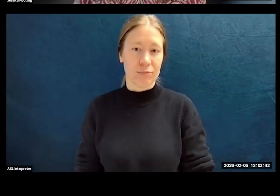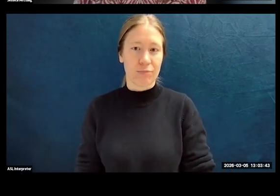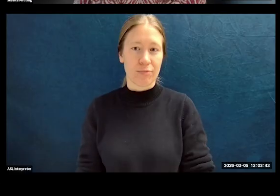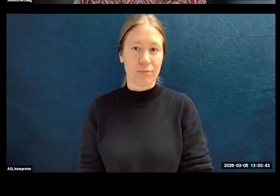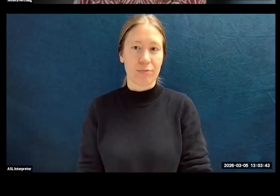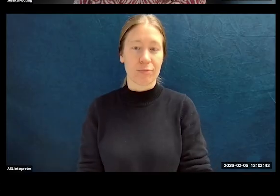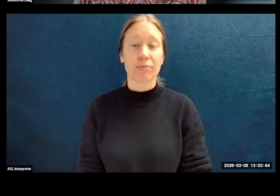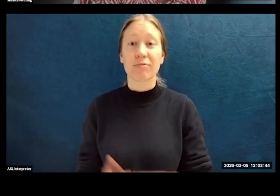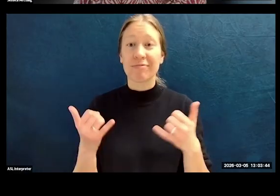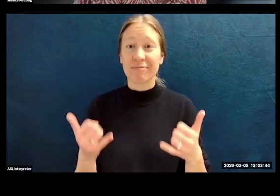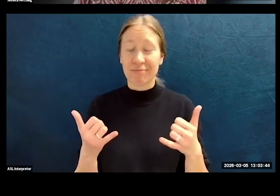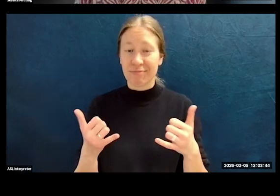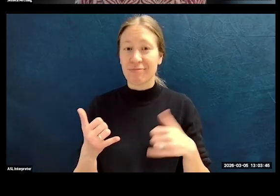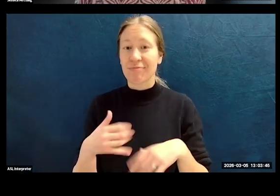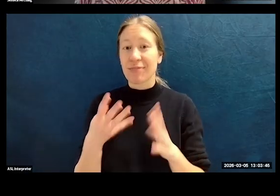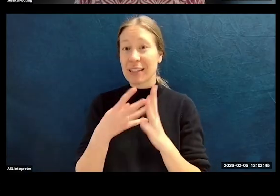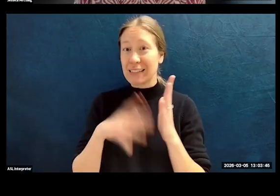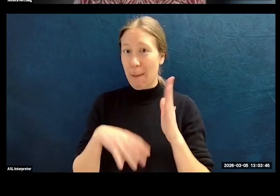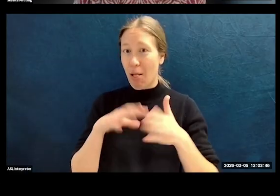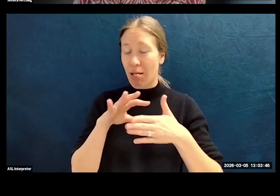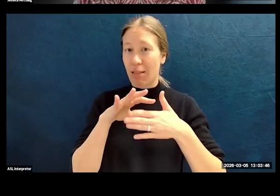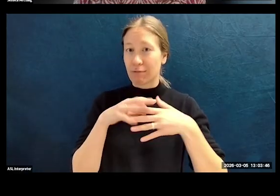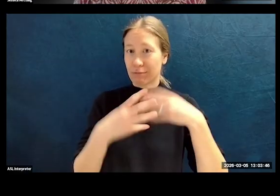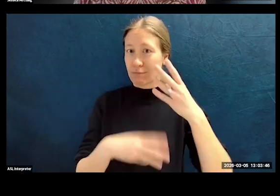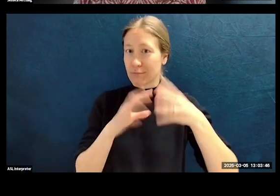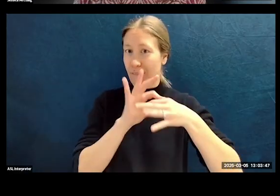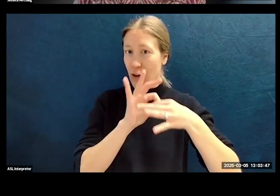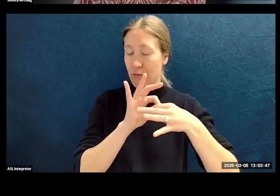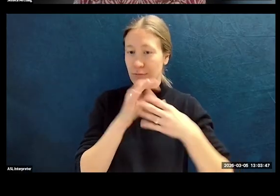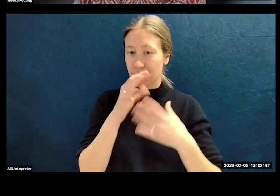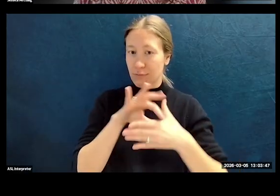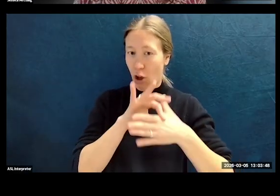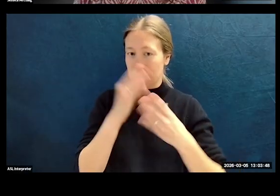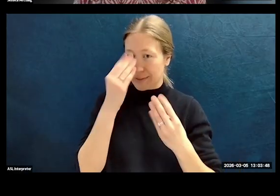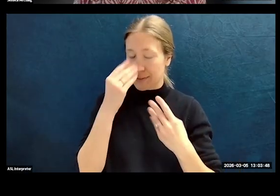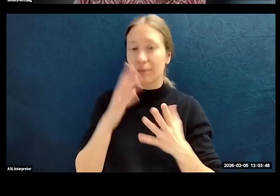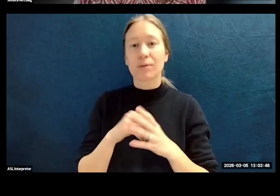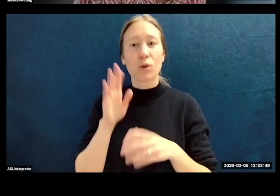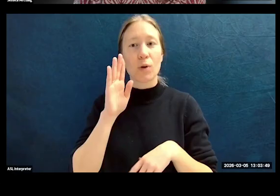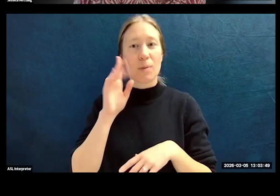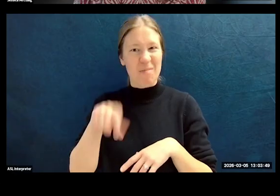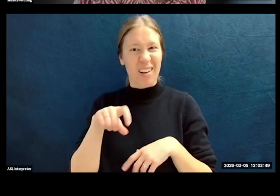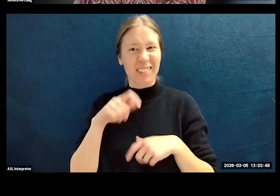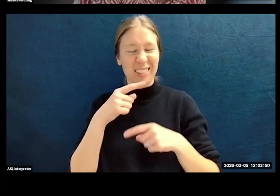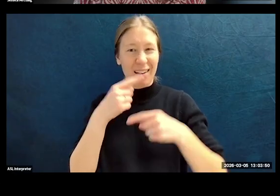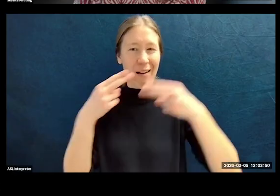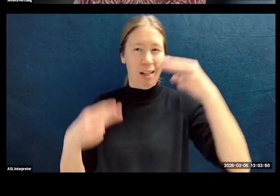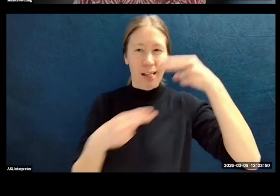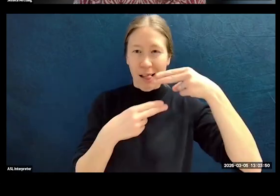Now that we have our table of contents item tag, we need to nest it inside of our table of contents tag. There we go.